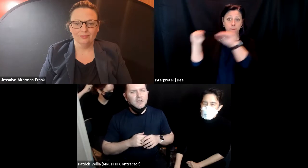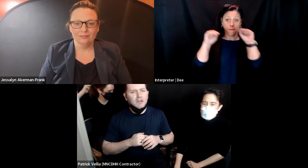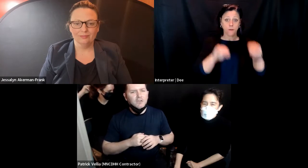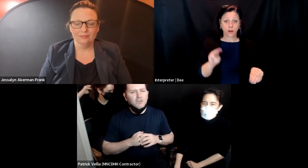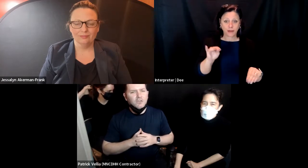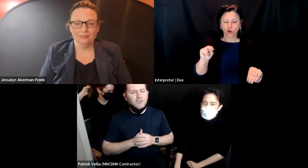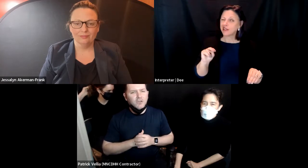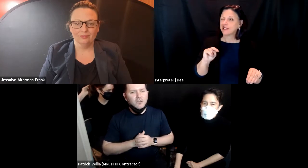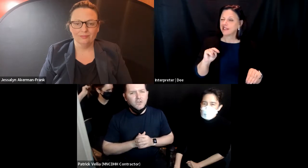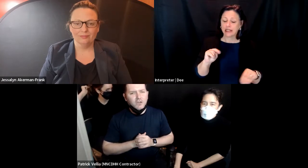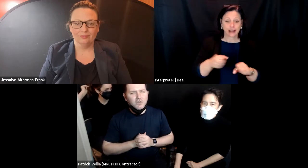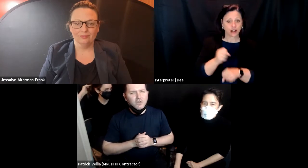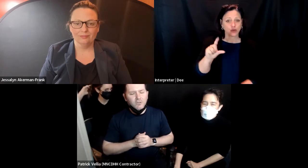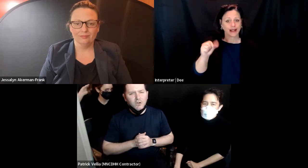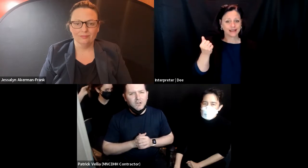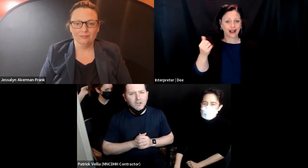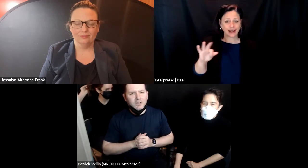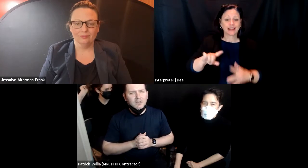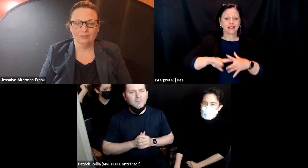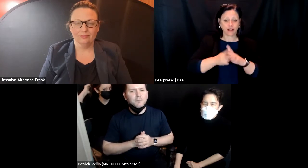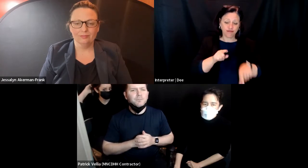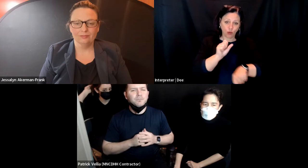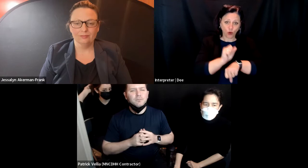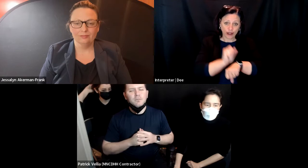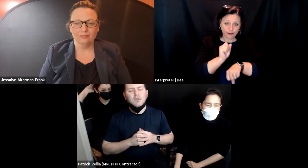sisters and one brother, and I lived there for 13 years.